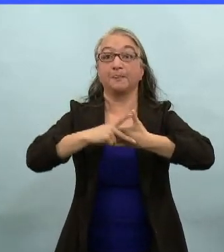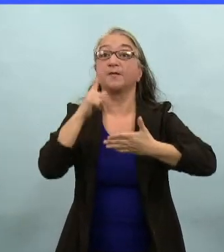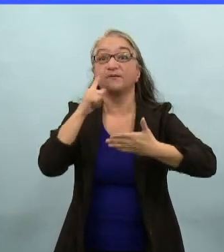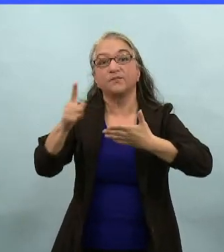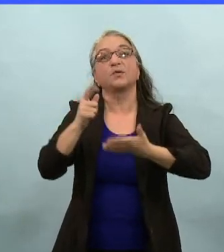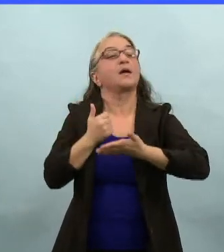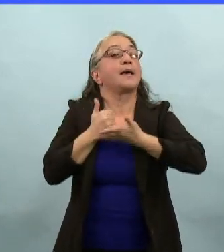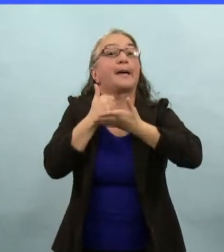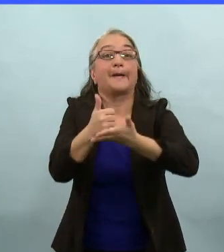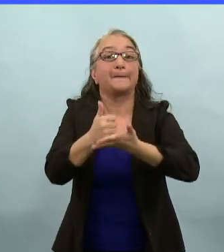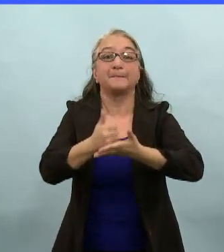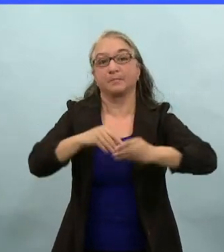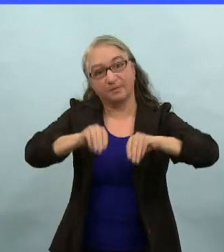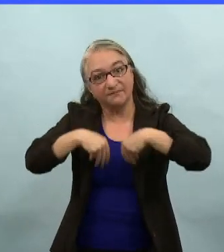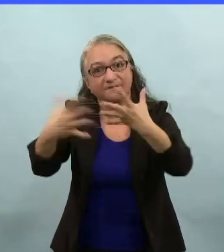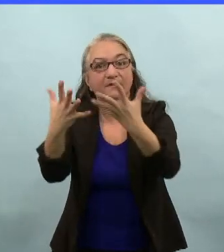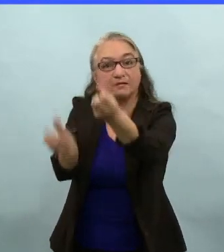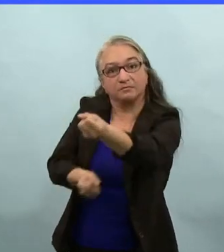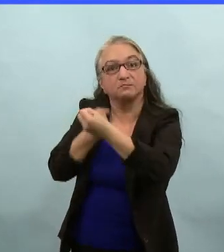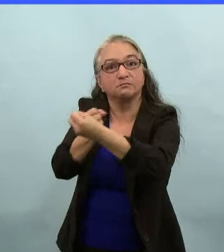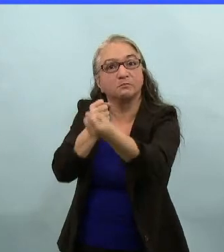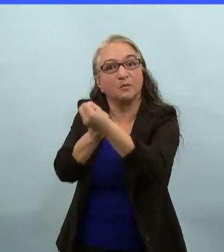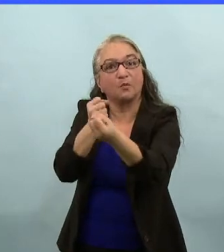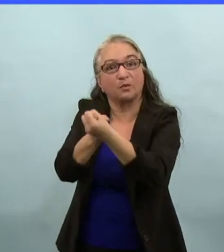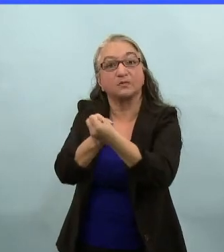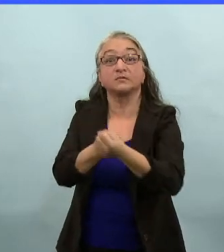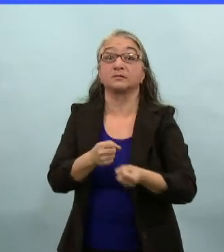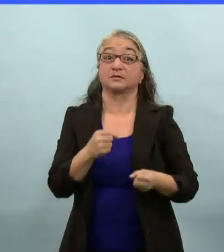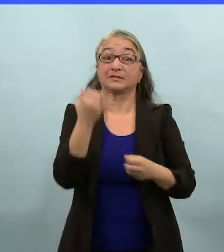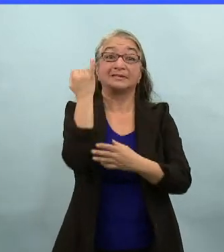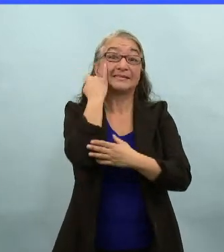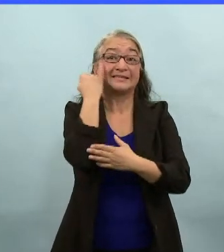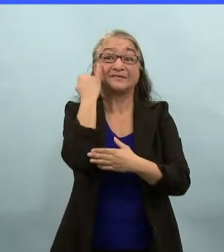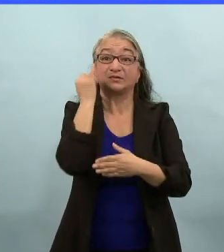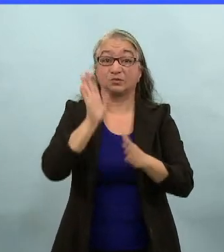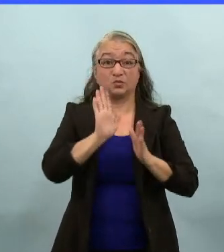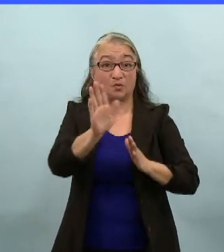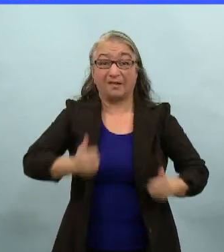for more information on local crisis and non-crisis mental health services